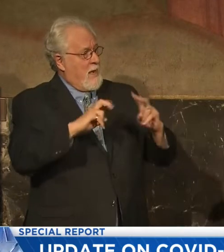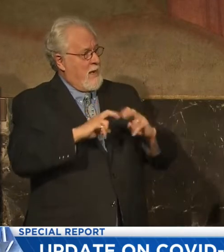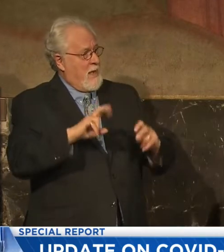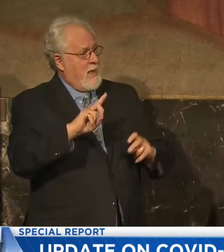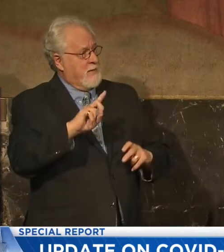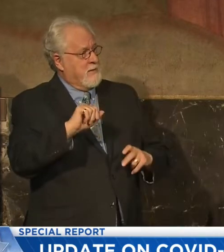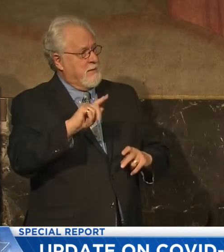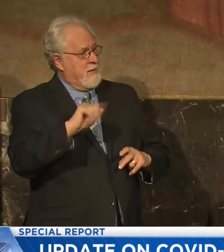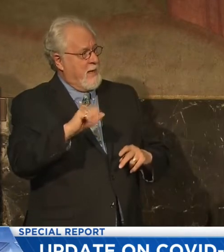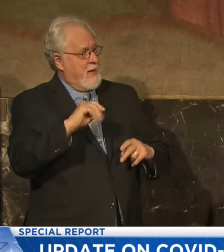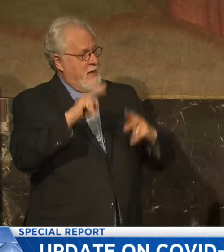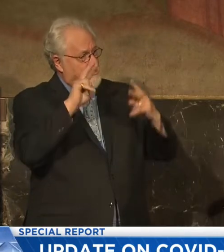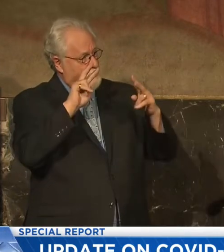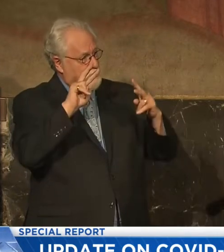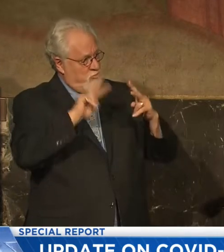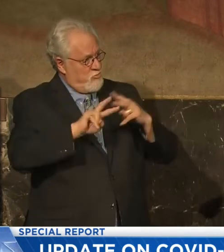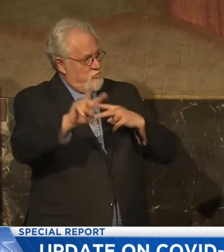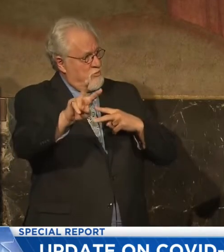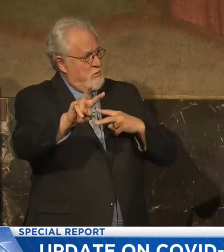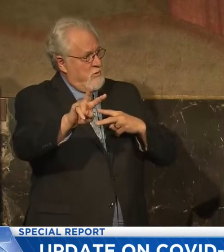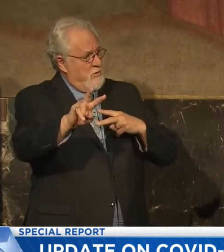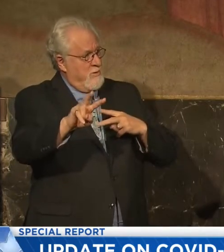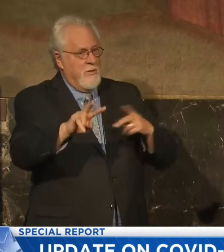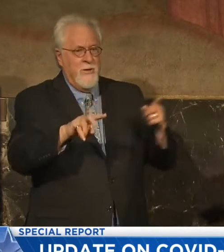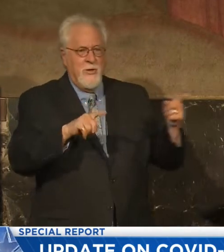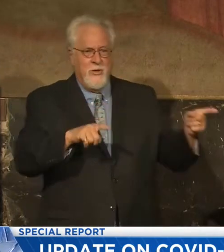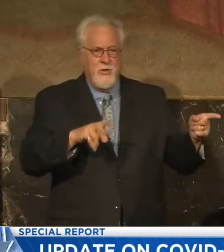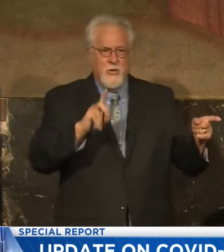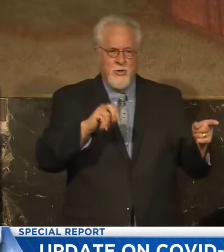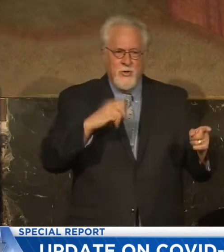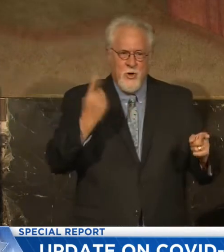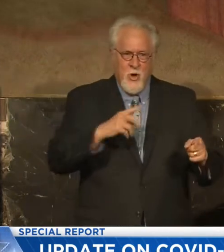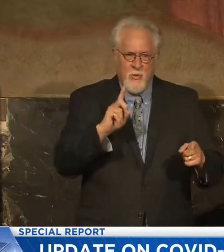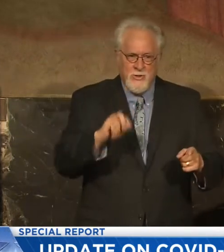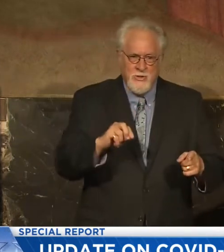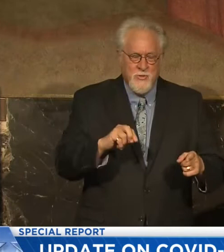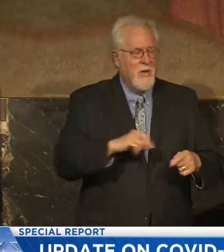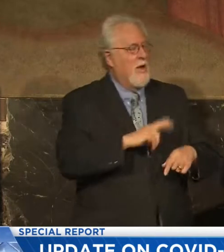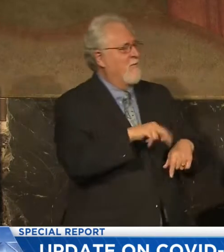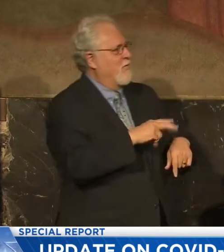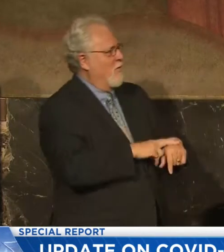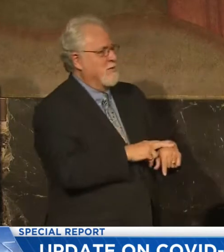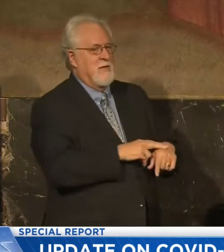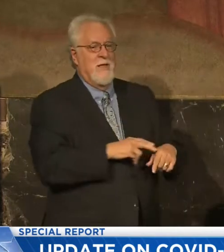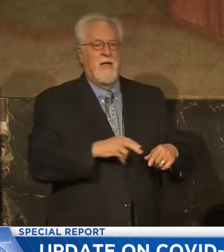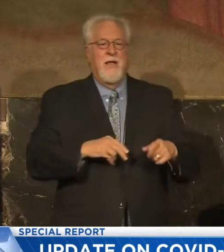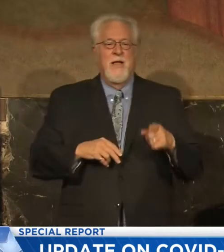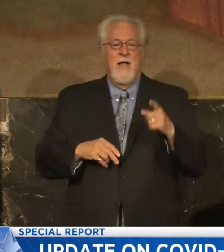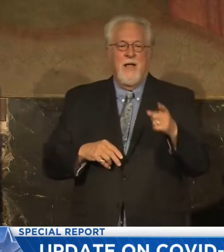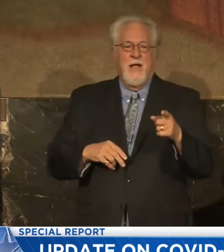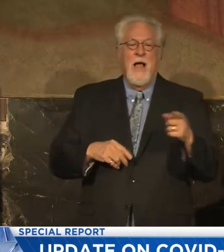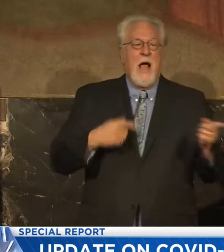GOVERNOR, YOU'RE IN THE MIDDLE OR NEAR THE END OF THE 14 DAY PERIOD WHERE WE WERE